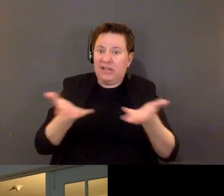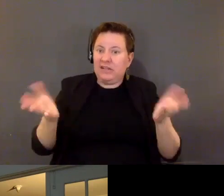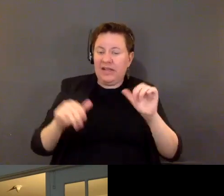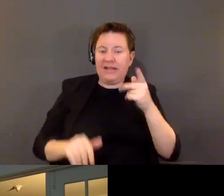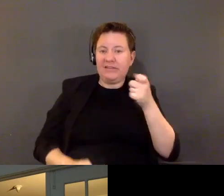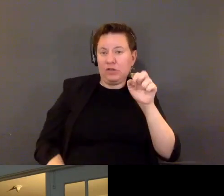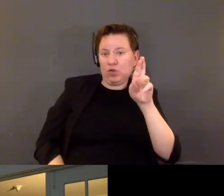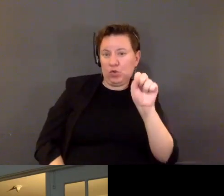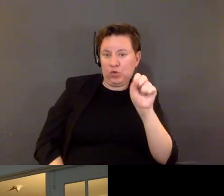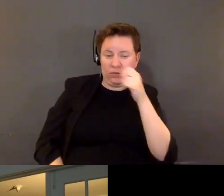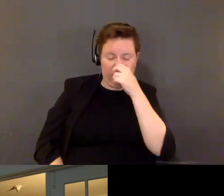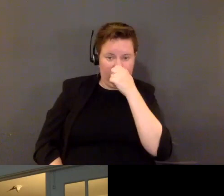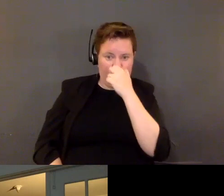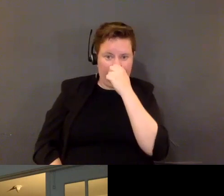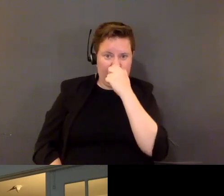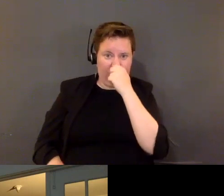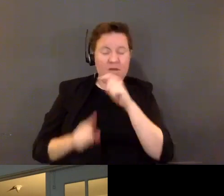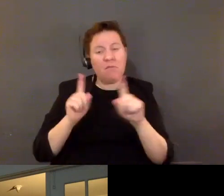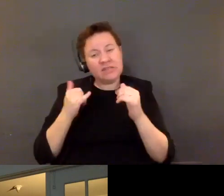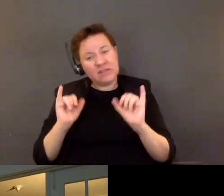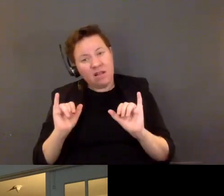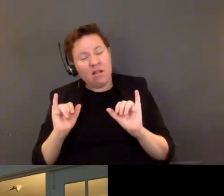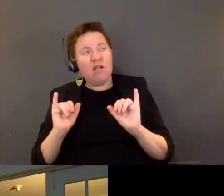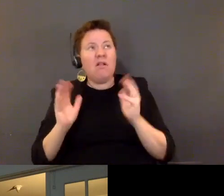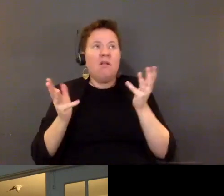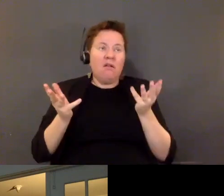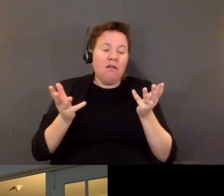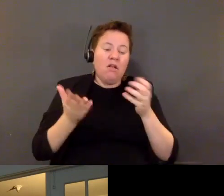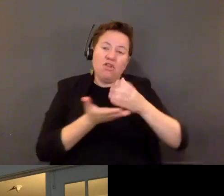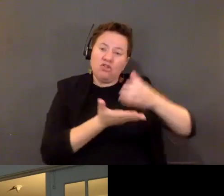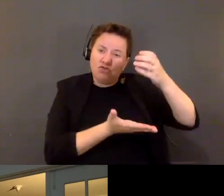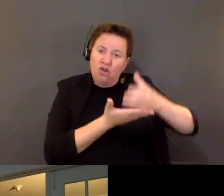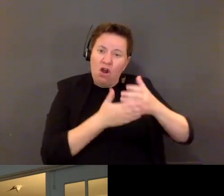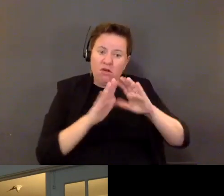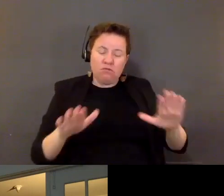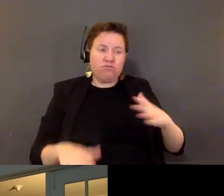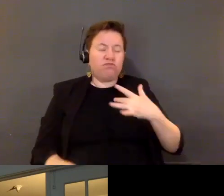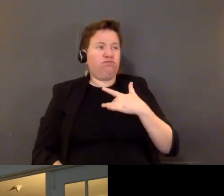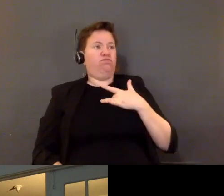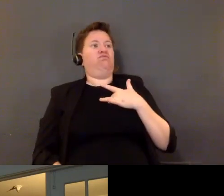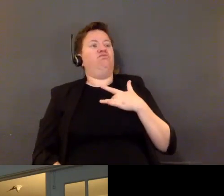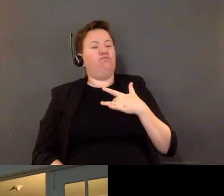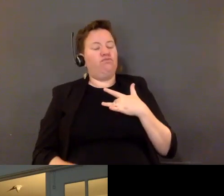and yet and yet the jar of children relieved me of a loneliness that i had never that i never